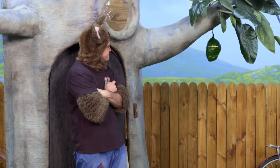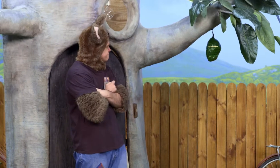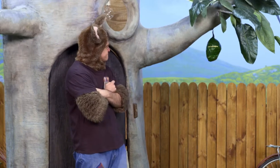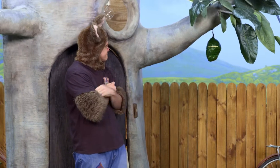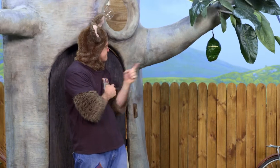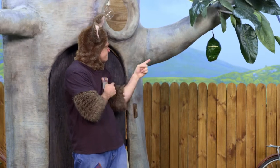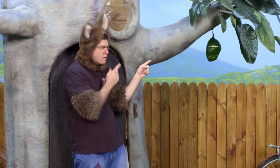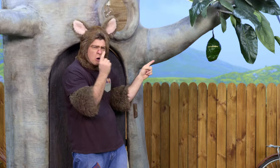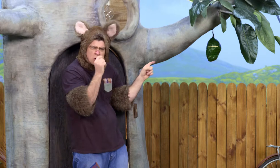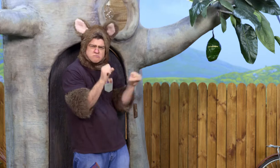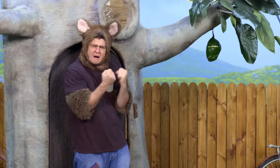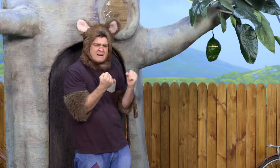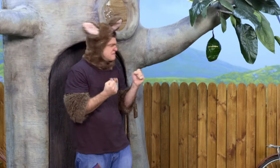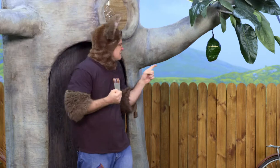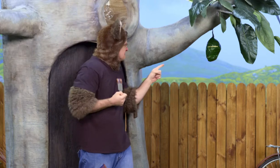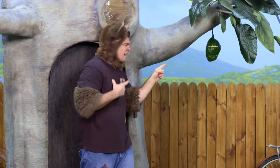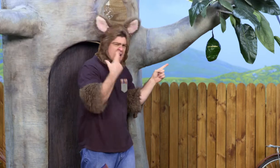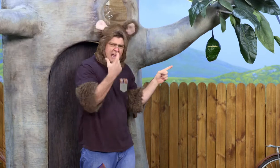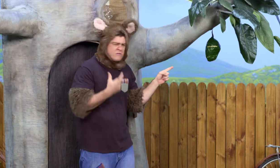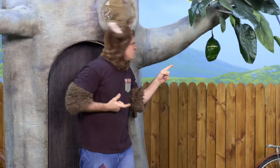It looks like it could easily break. I'd better be careful with it.